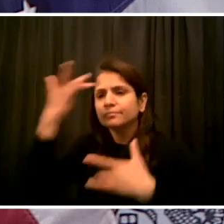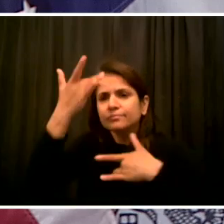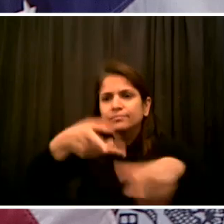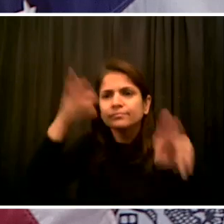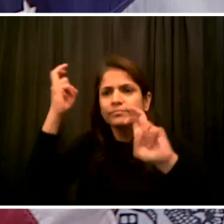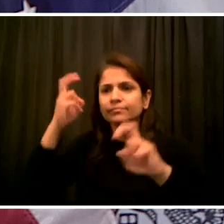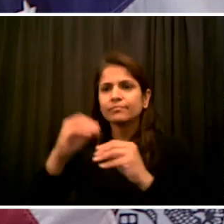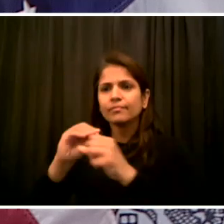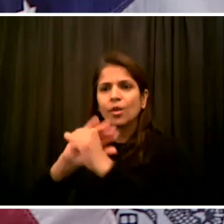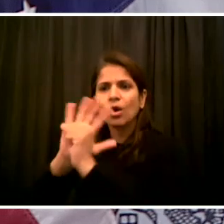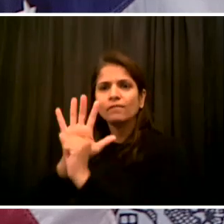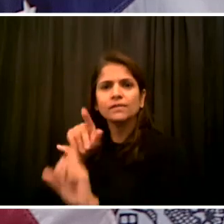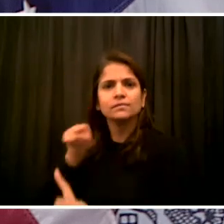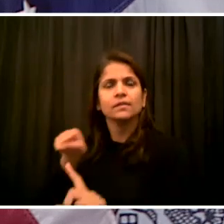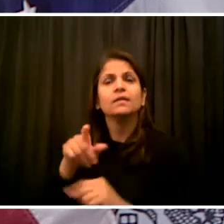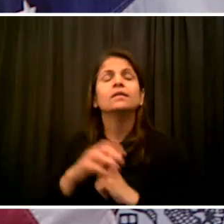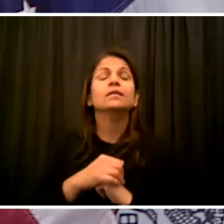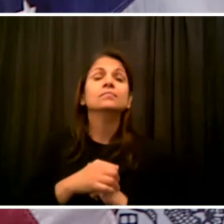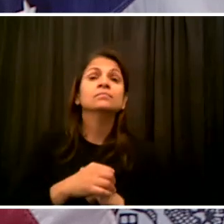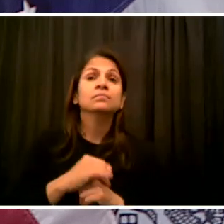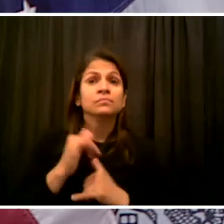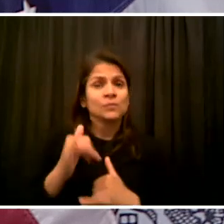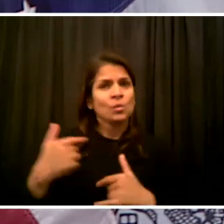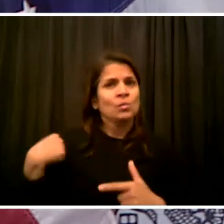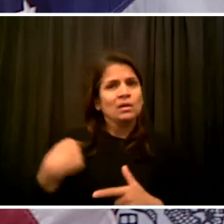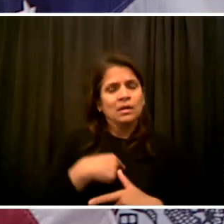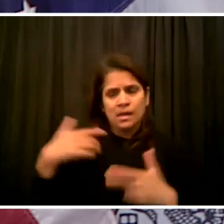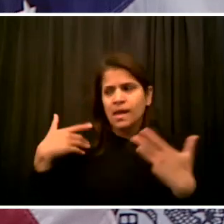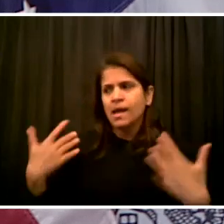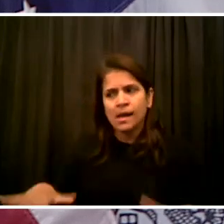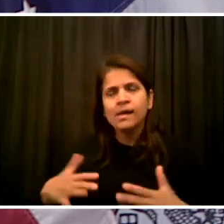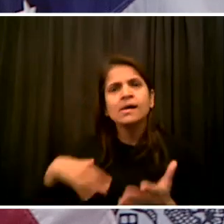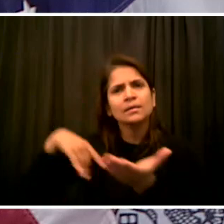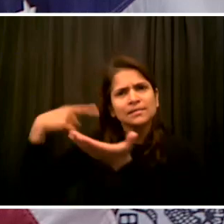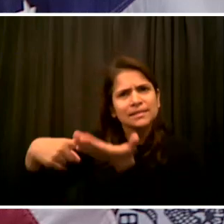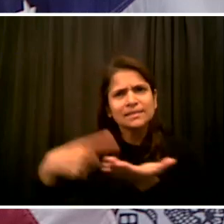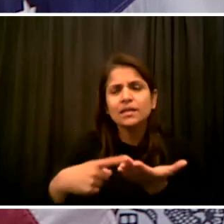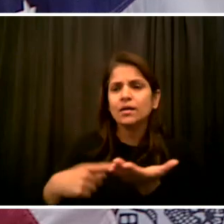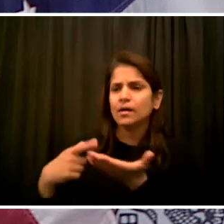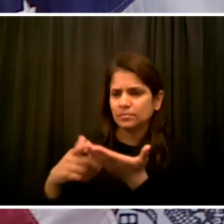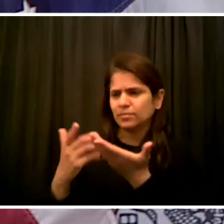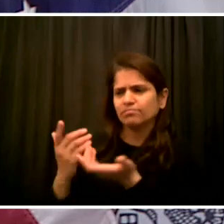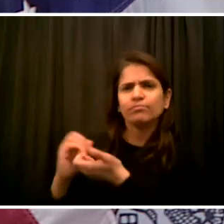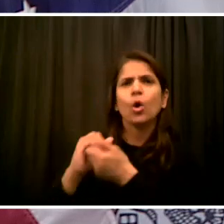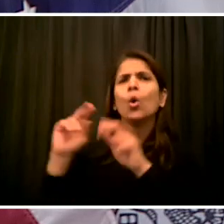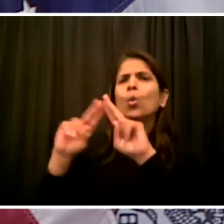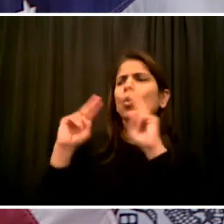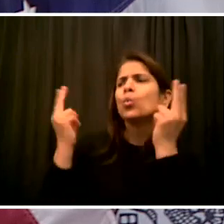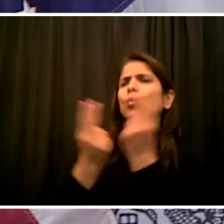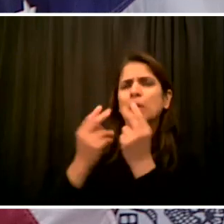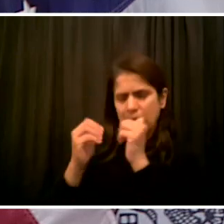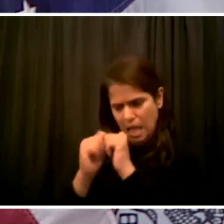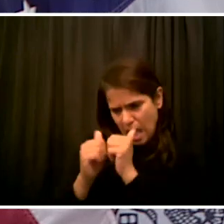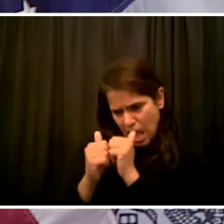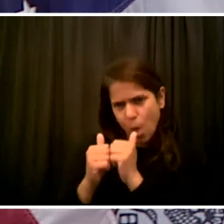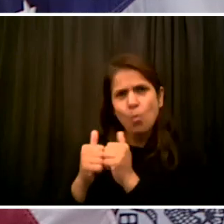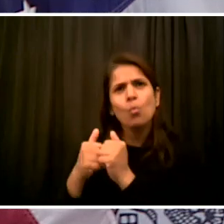THIS IS PARAMOUNT ON THE UNIONS' MINDS, I CAN TELL YOU, RIGHTFUL LY SO. AND I THINK IT'S